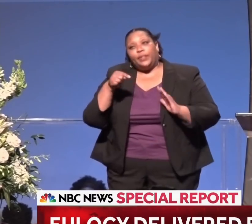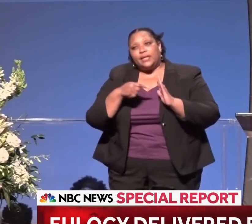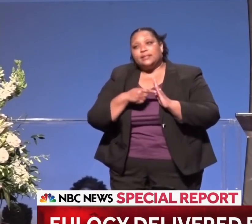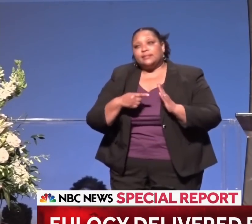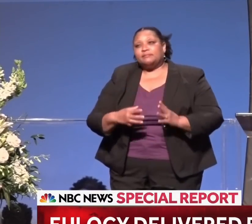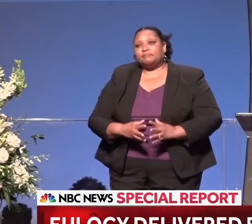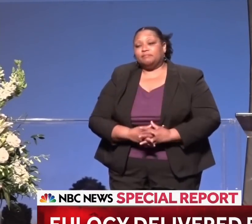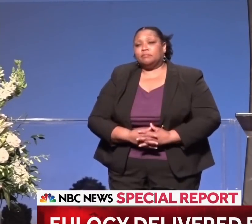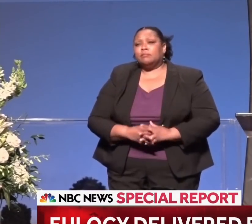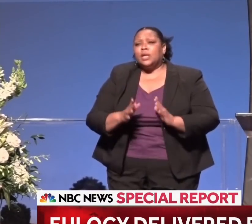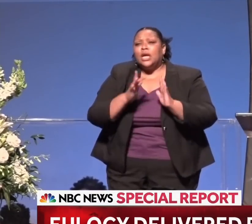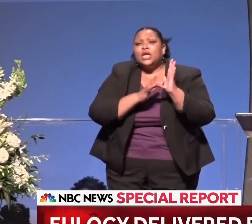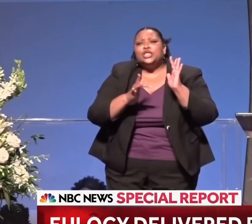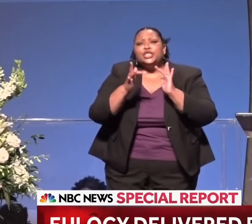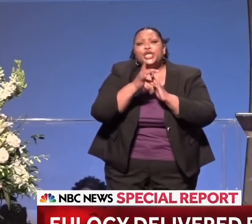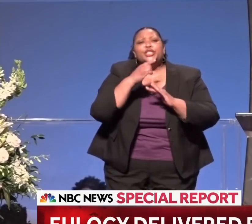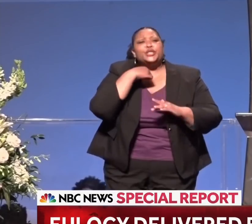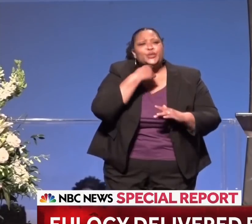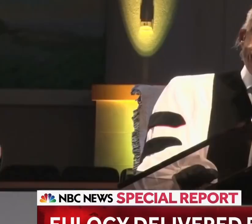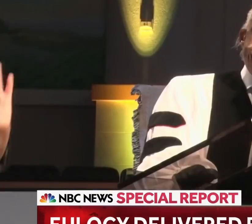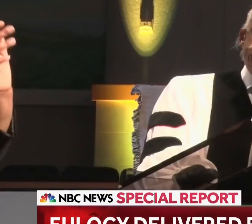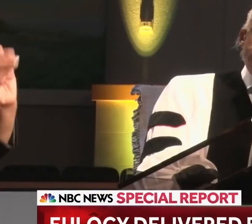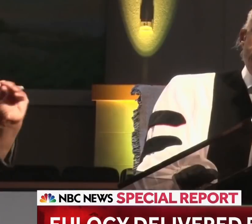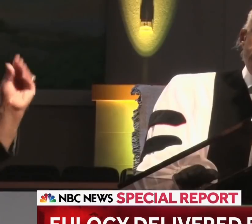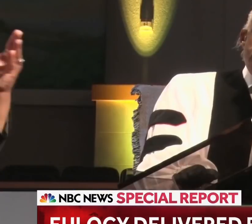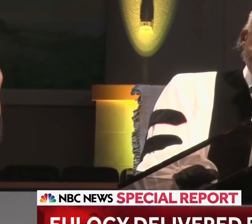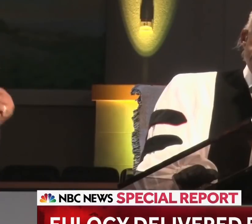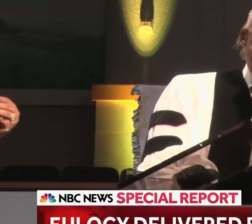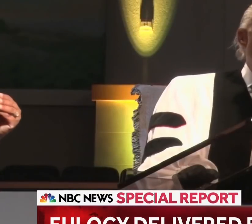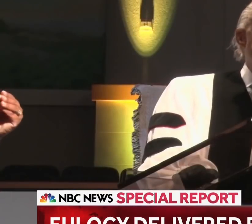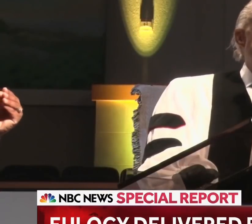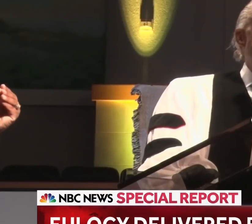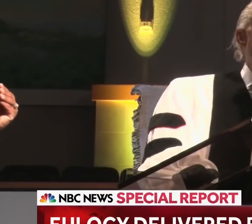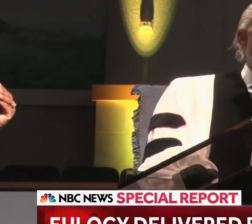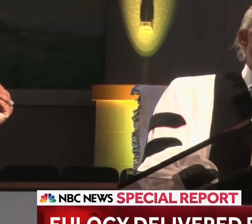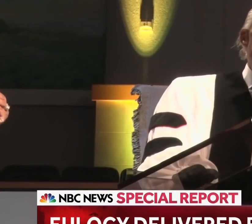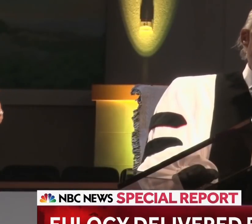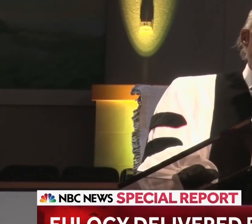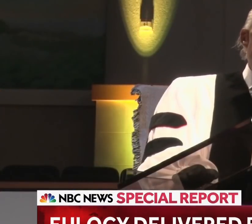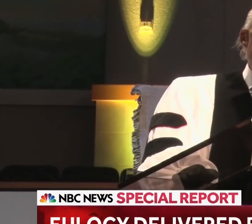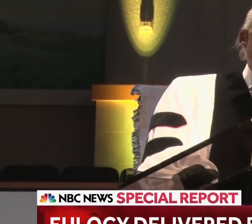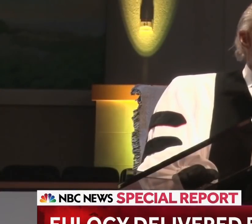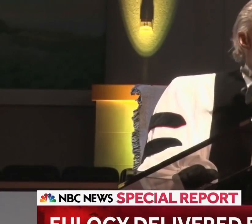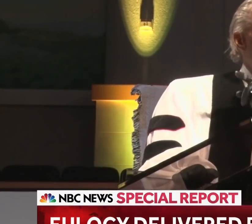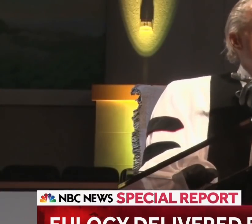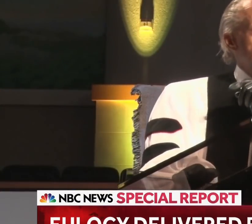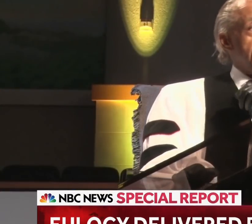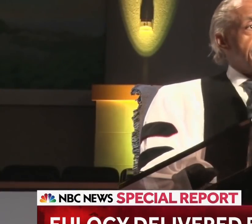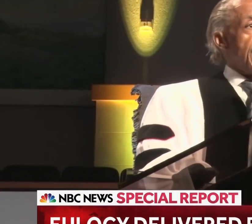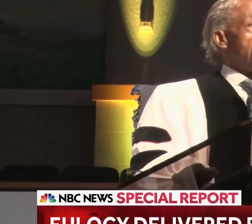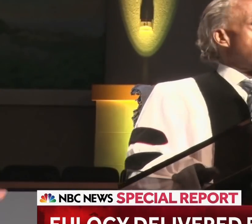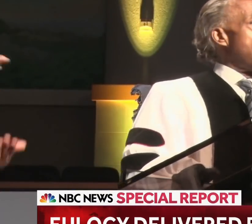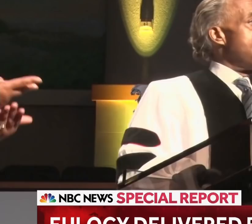WILL STAND UP. LET ME TELL YOU THIS.